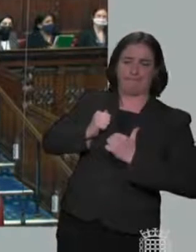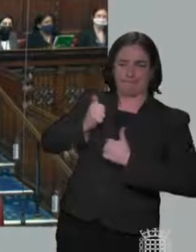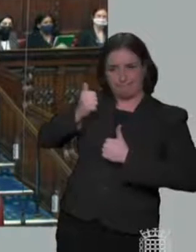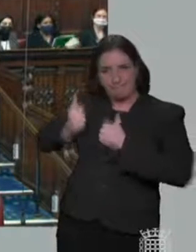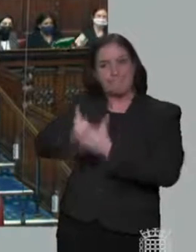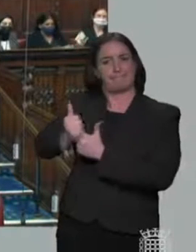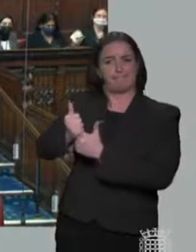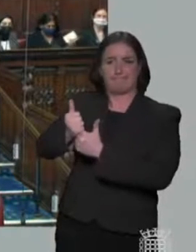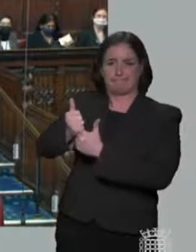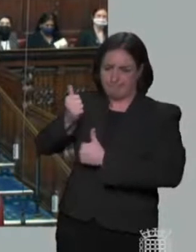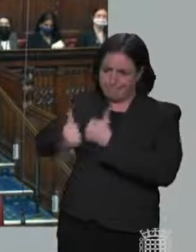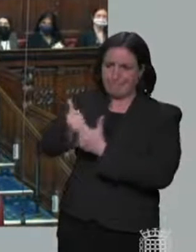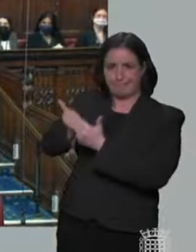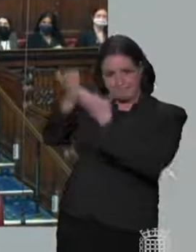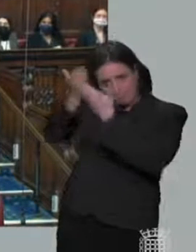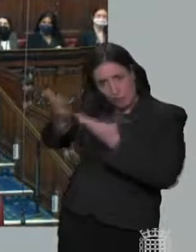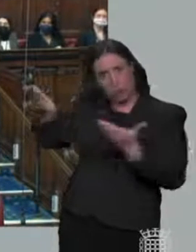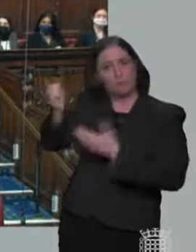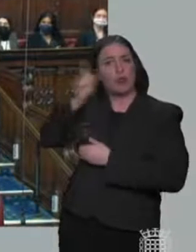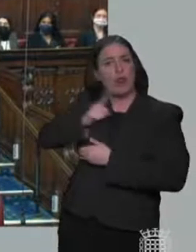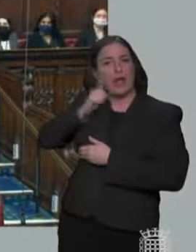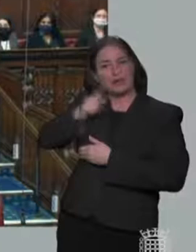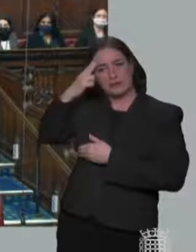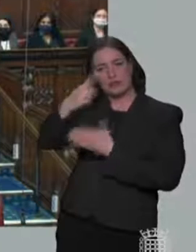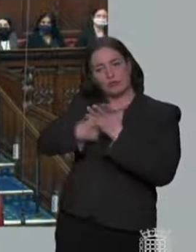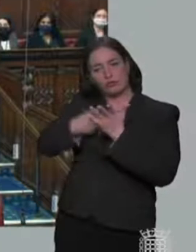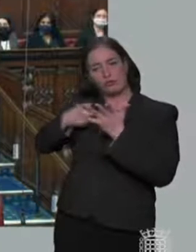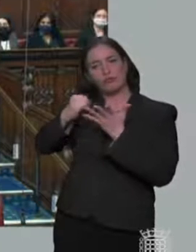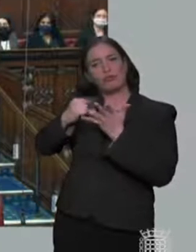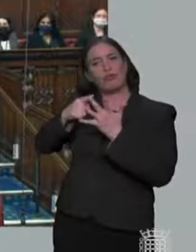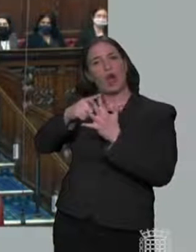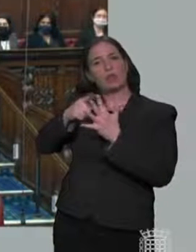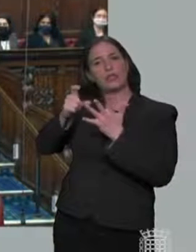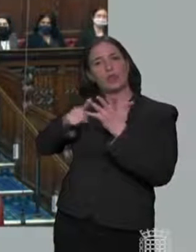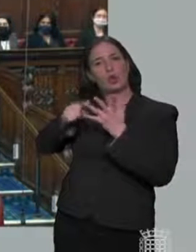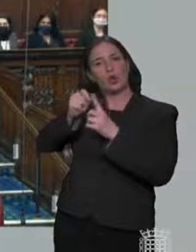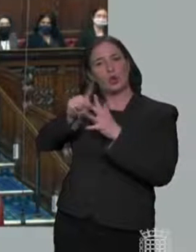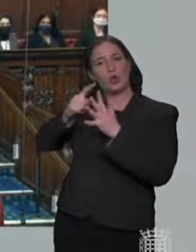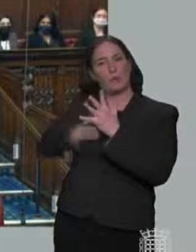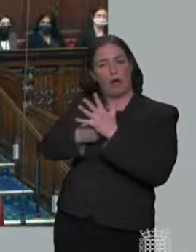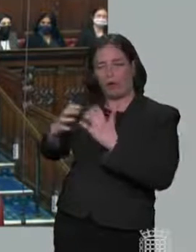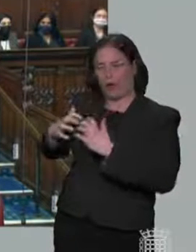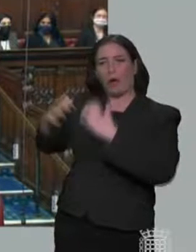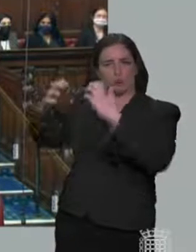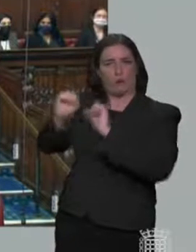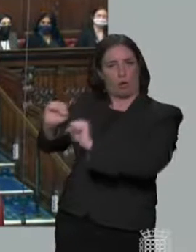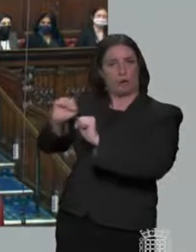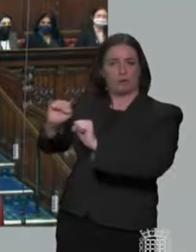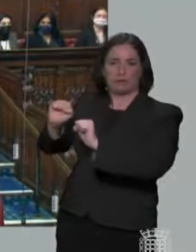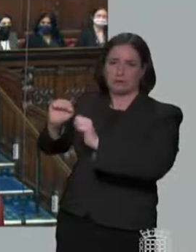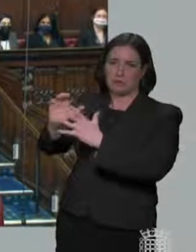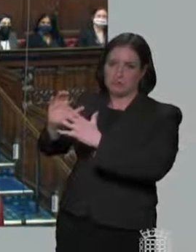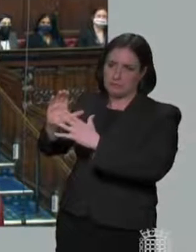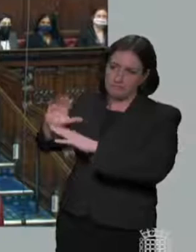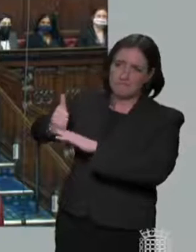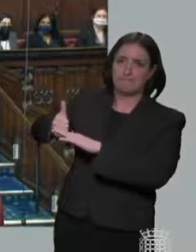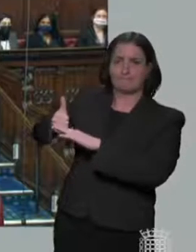go to the honorable lady rosie cooper in another place who steered her private members bill through